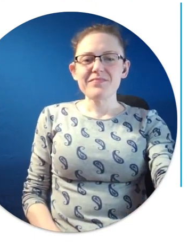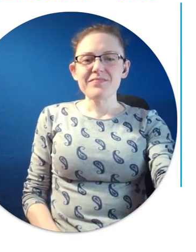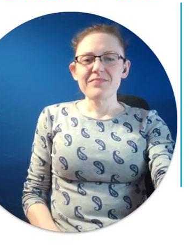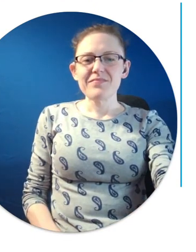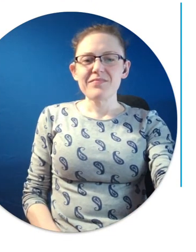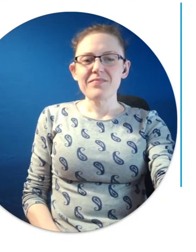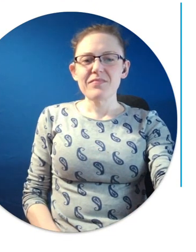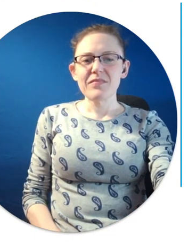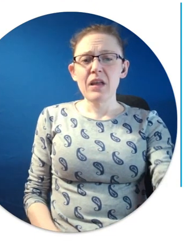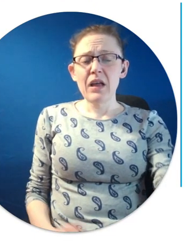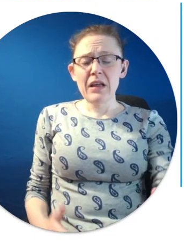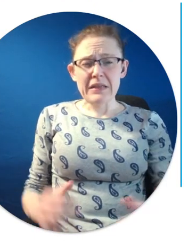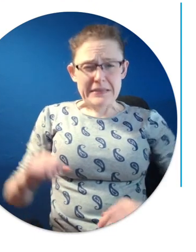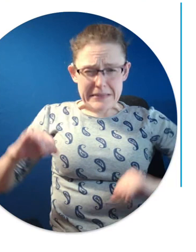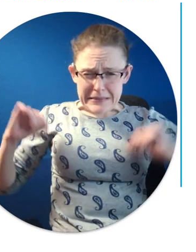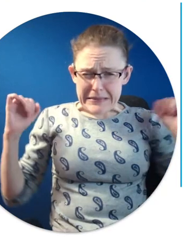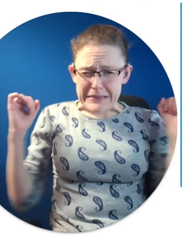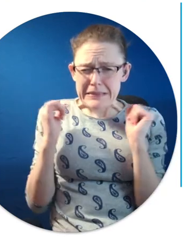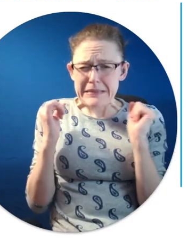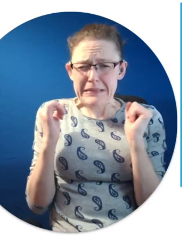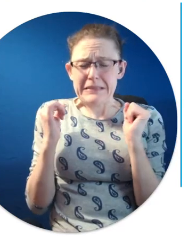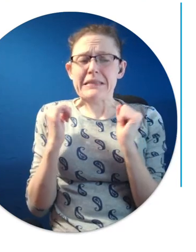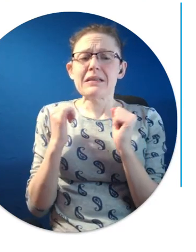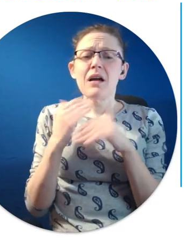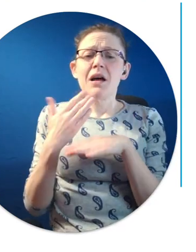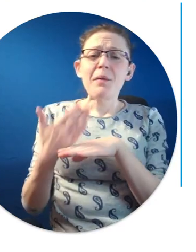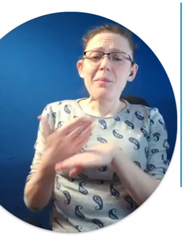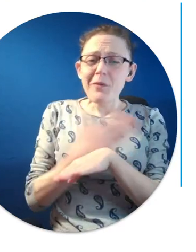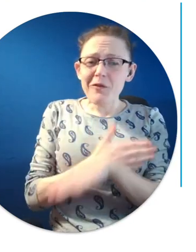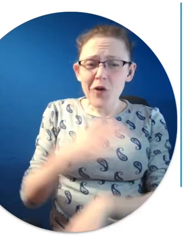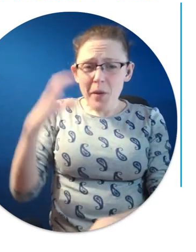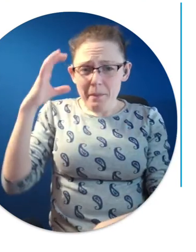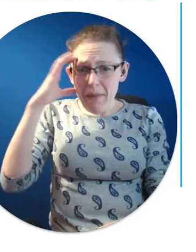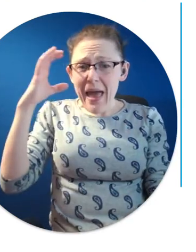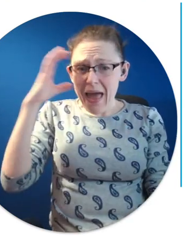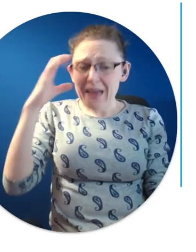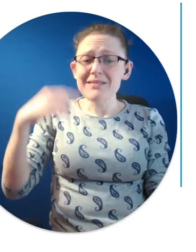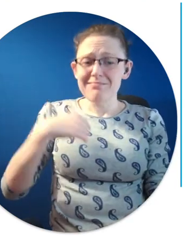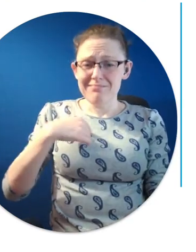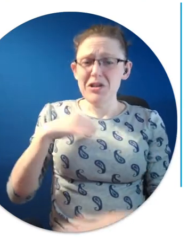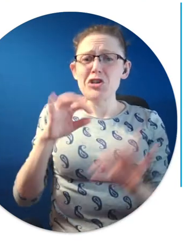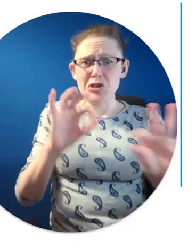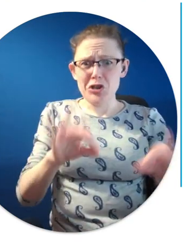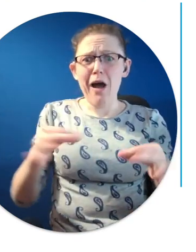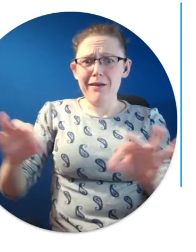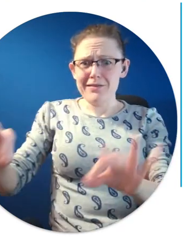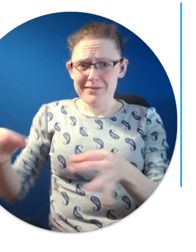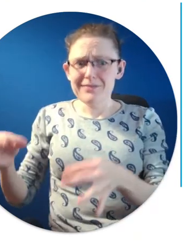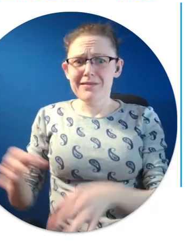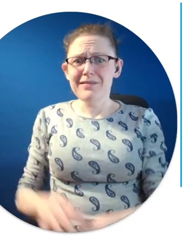Remember 2, not 1...